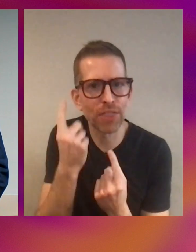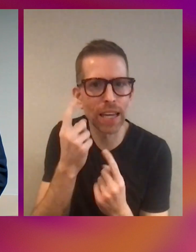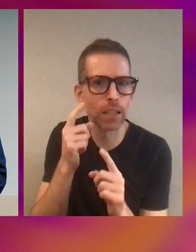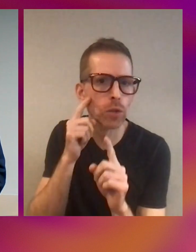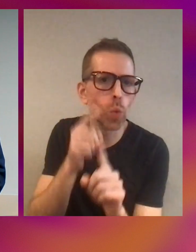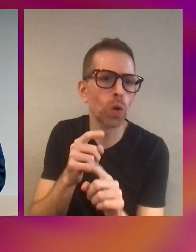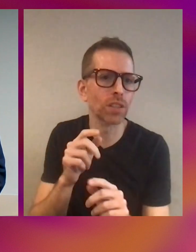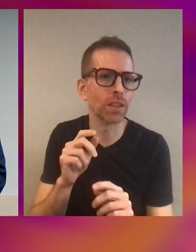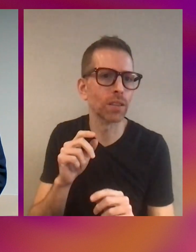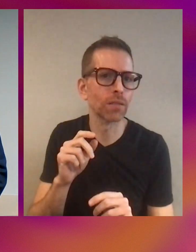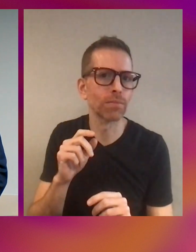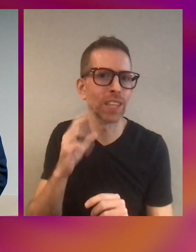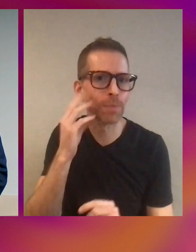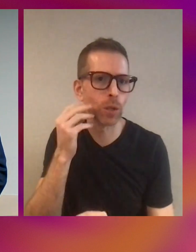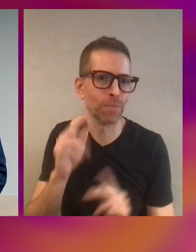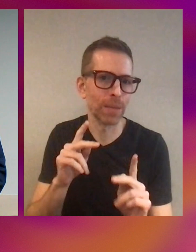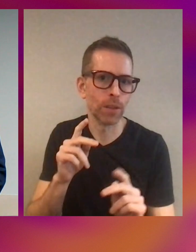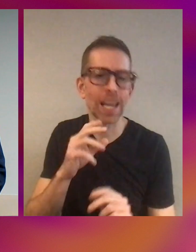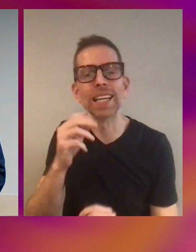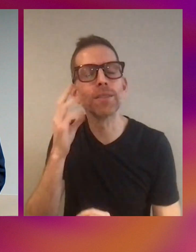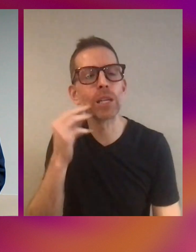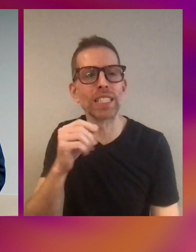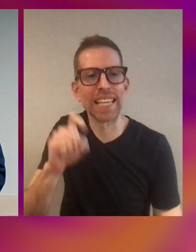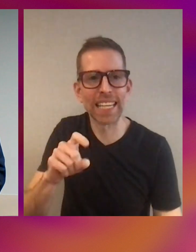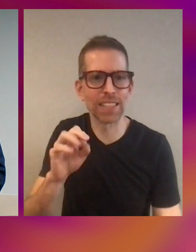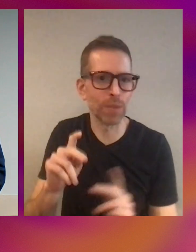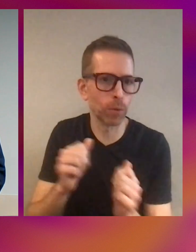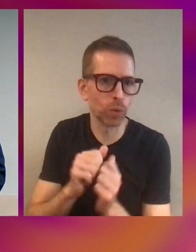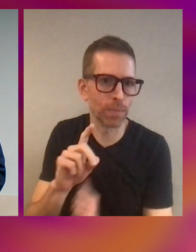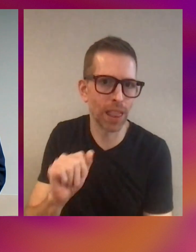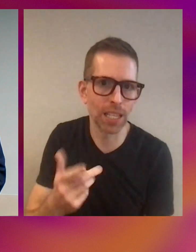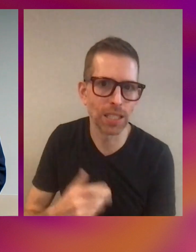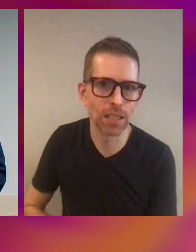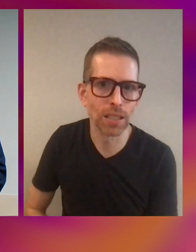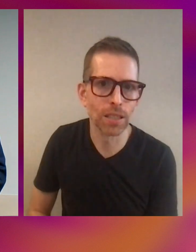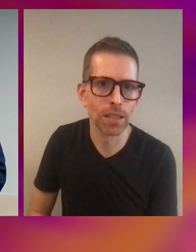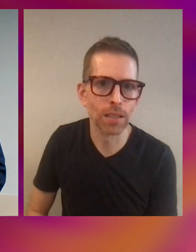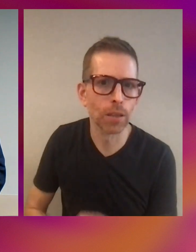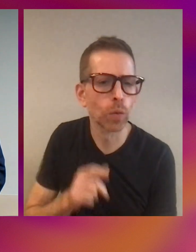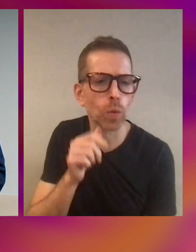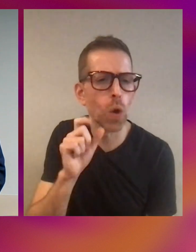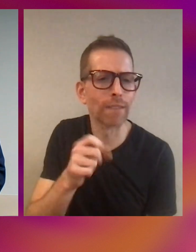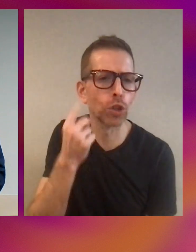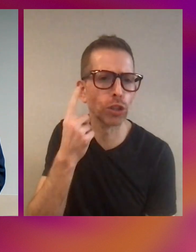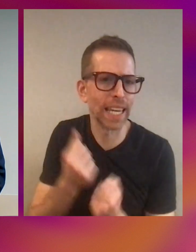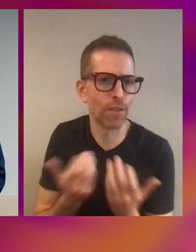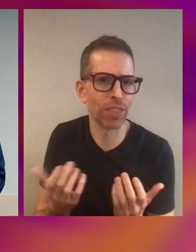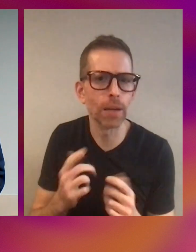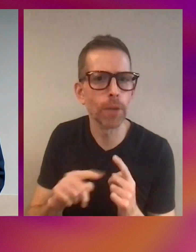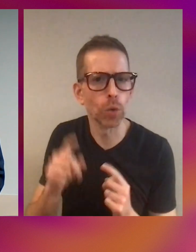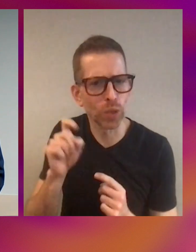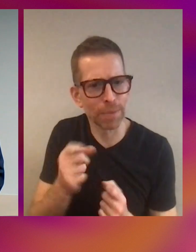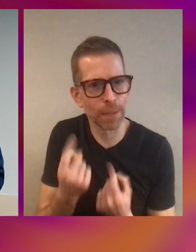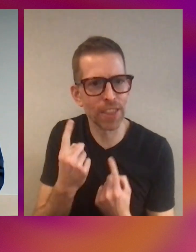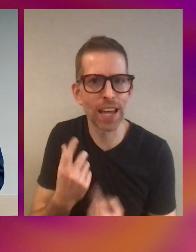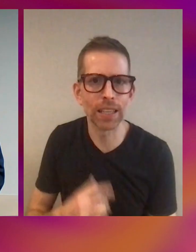You don't have to understand everything, but be empathetic. This is a critical component of accessibility.